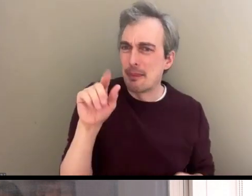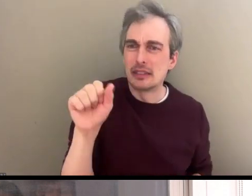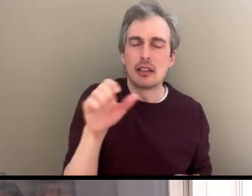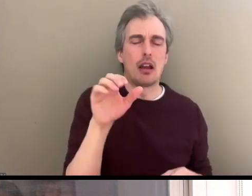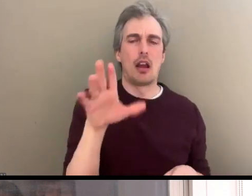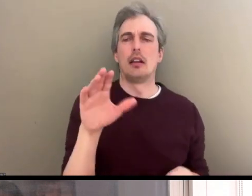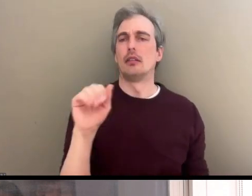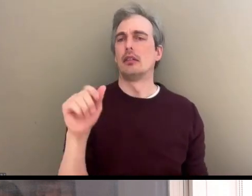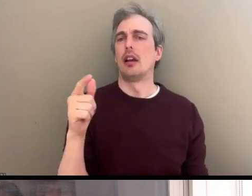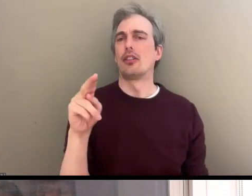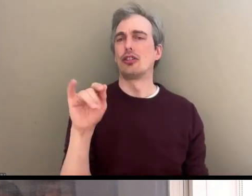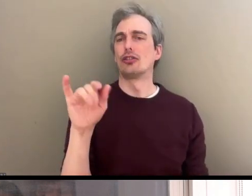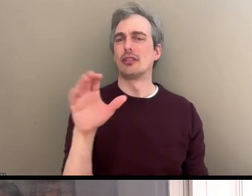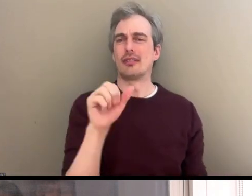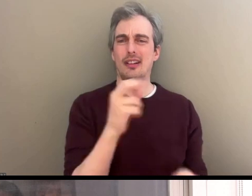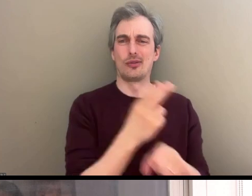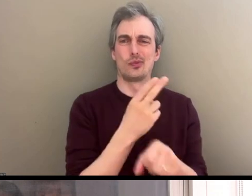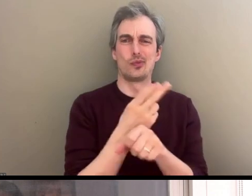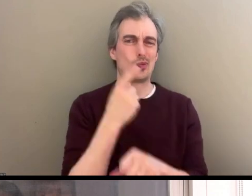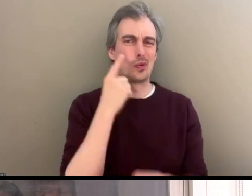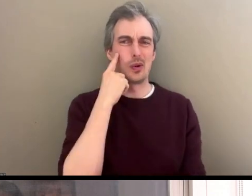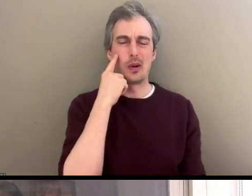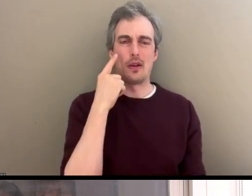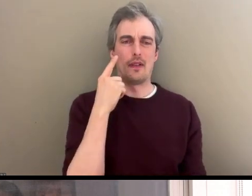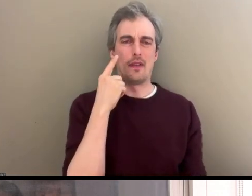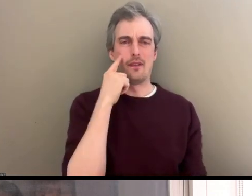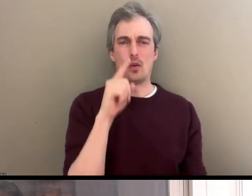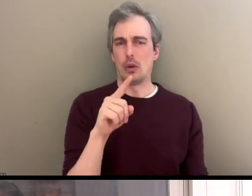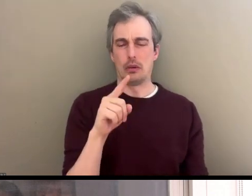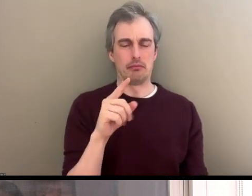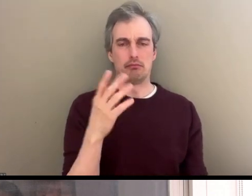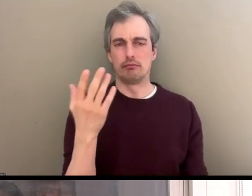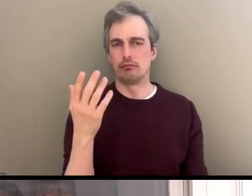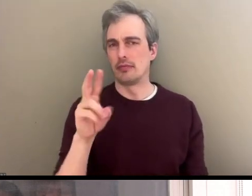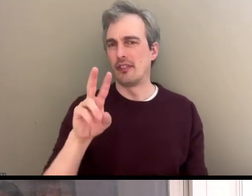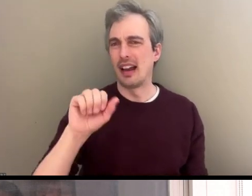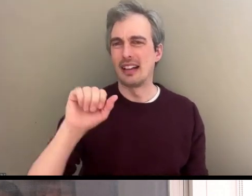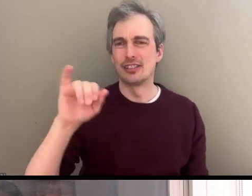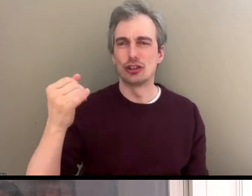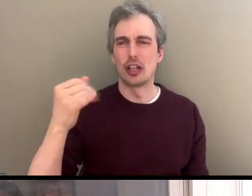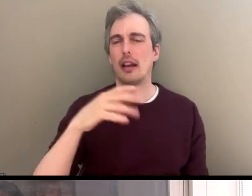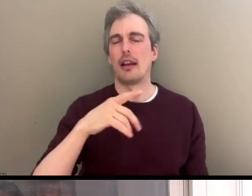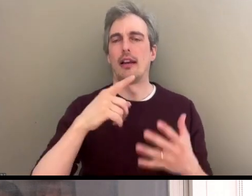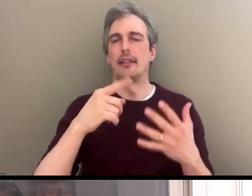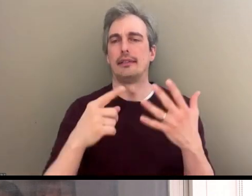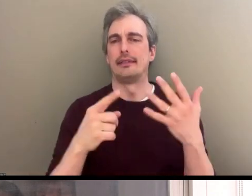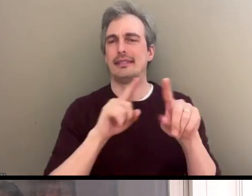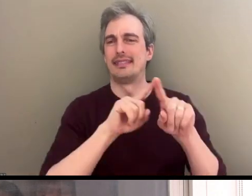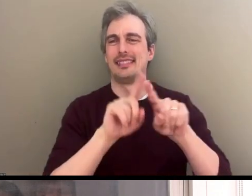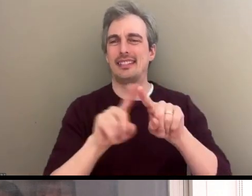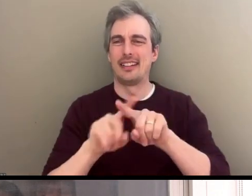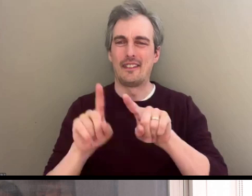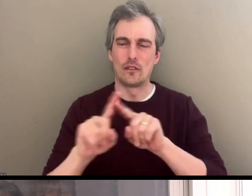If you're bold, you could use it with them, you know. So some of the rules it enforces, as mentioned, alt text.